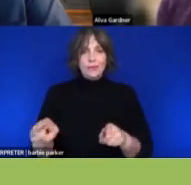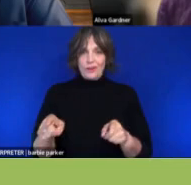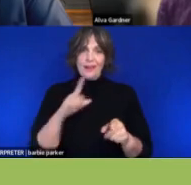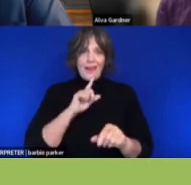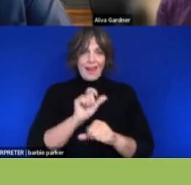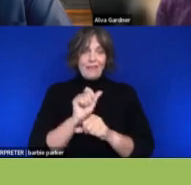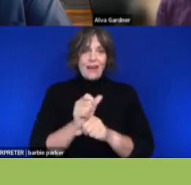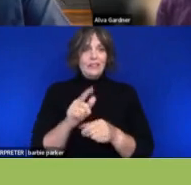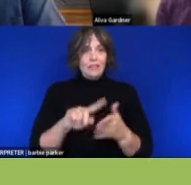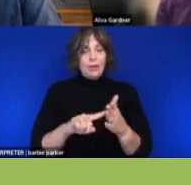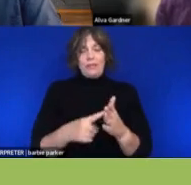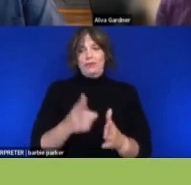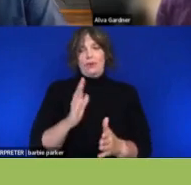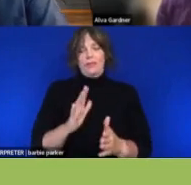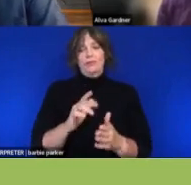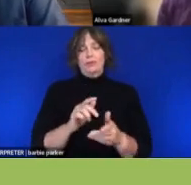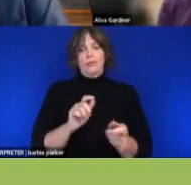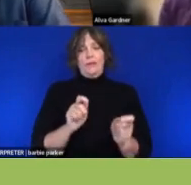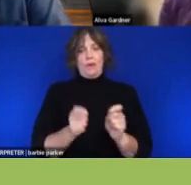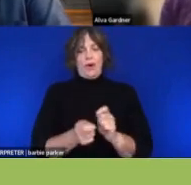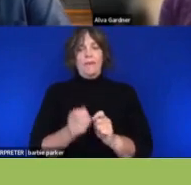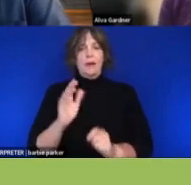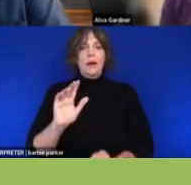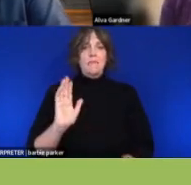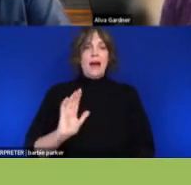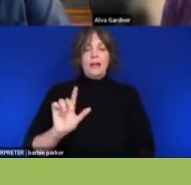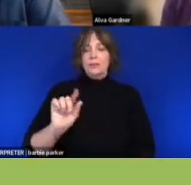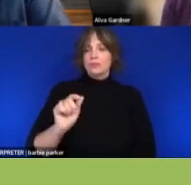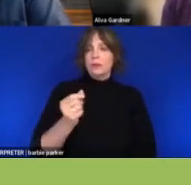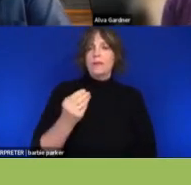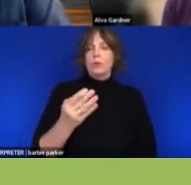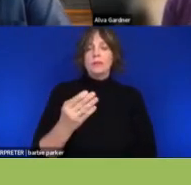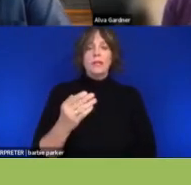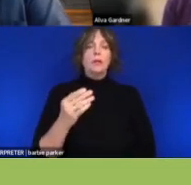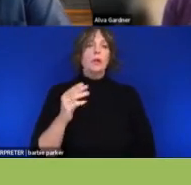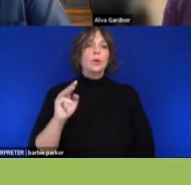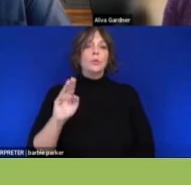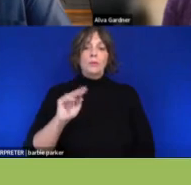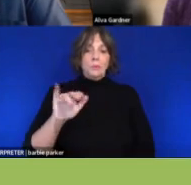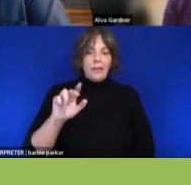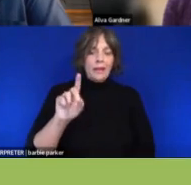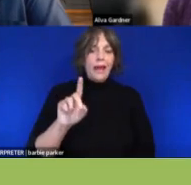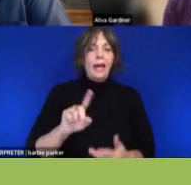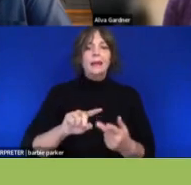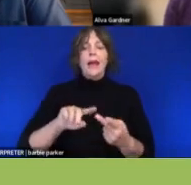back in 2014 when Medicaid and the Centers for Medicaid & Medicare Services issued the Home and Community-Based